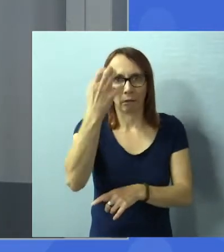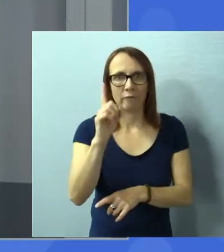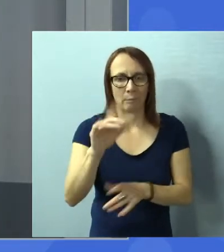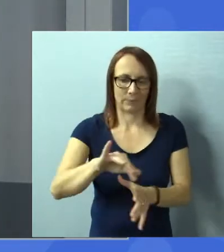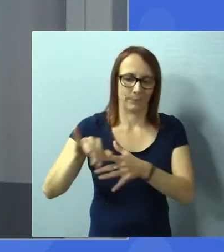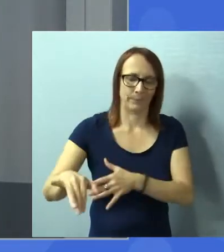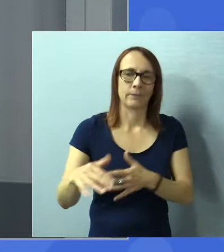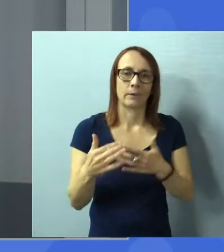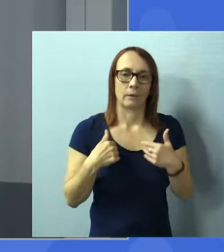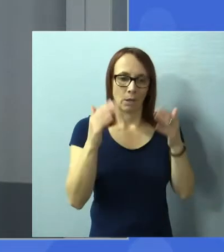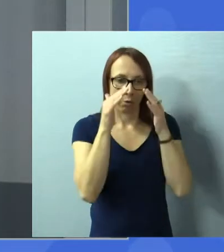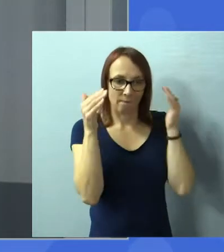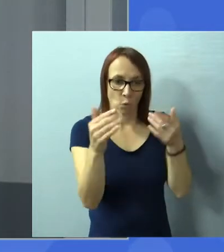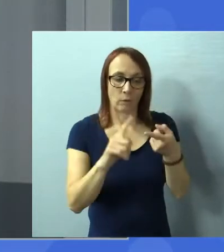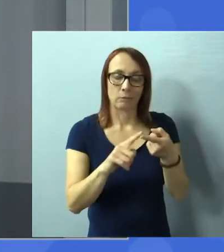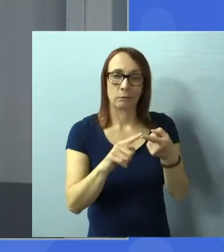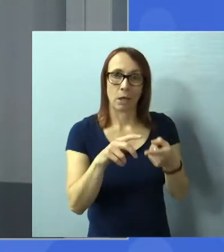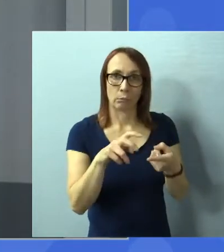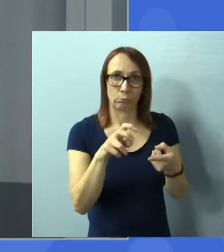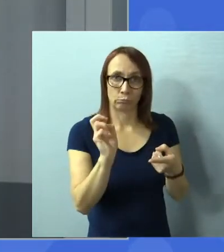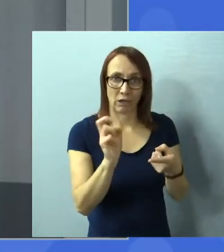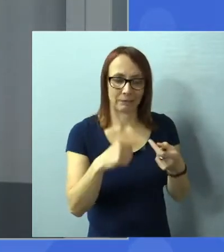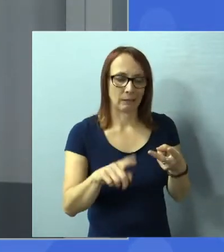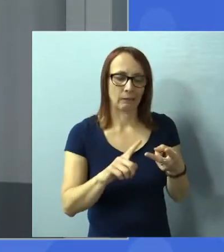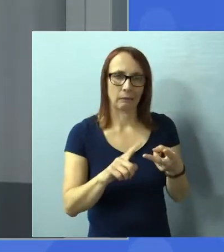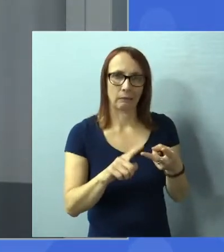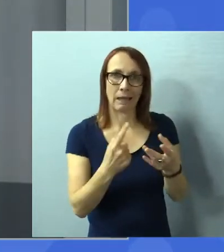constitutional implications there and independence and what it means for that